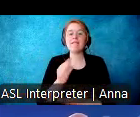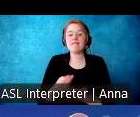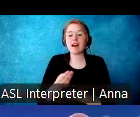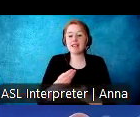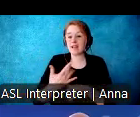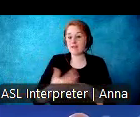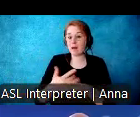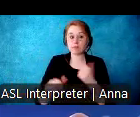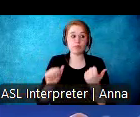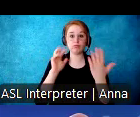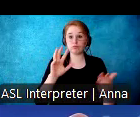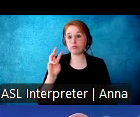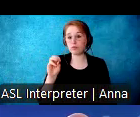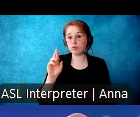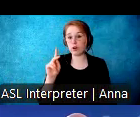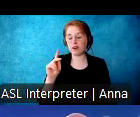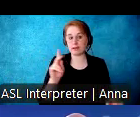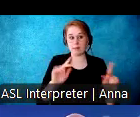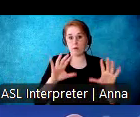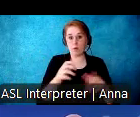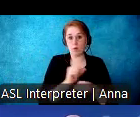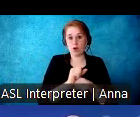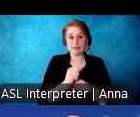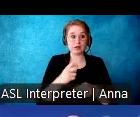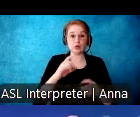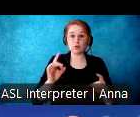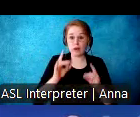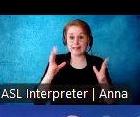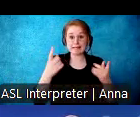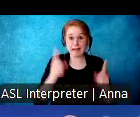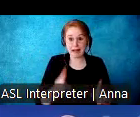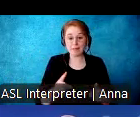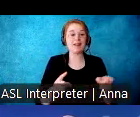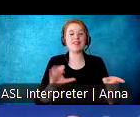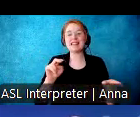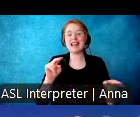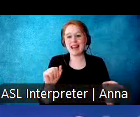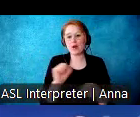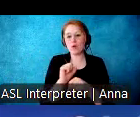of CNAs in our Wisconsin nursing homes. One of the best decisions we made at that time was